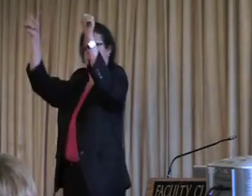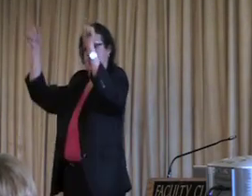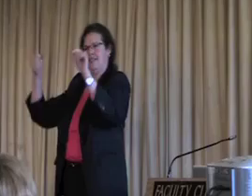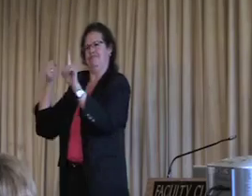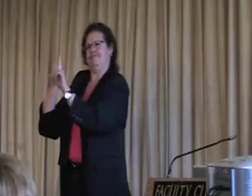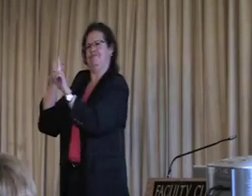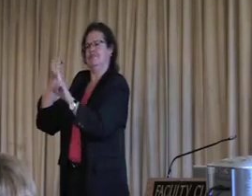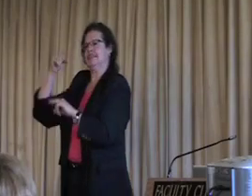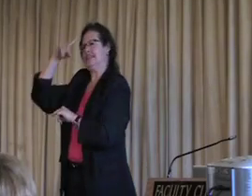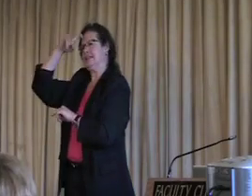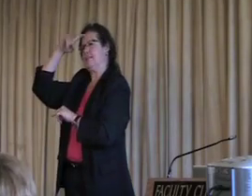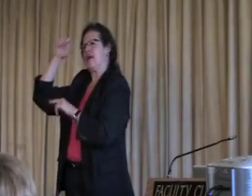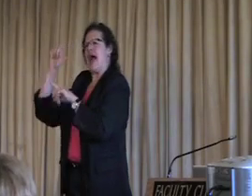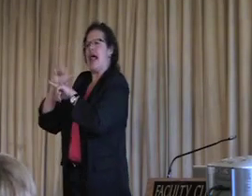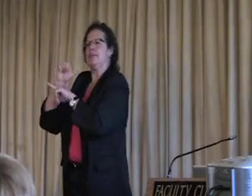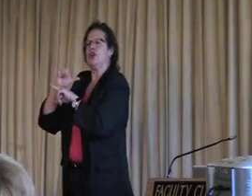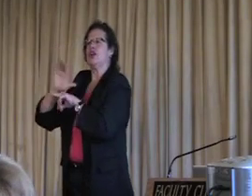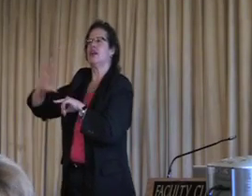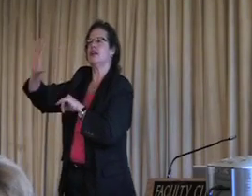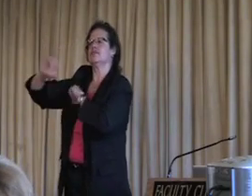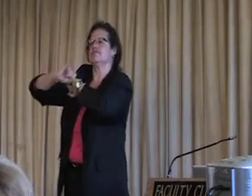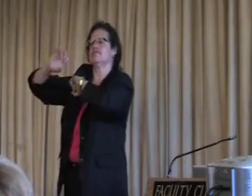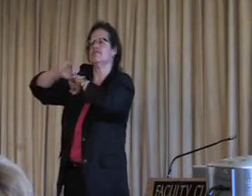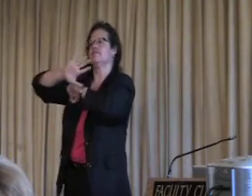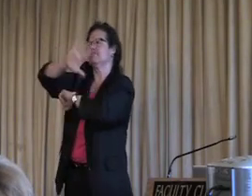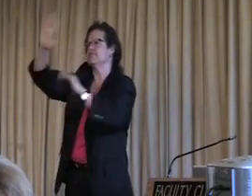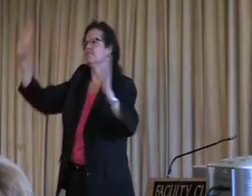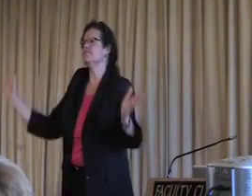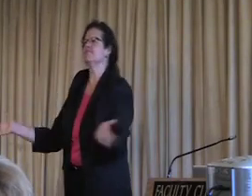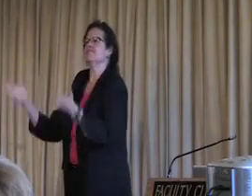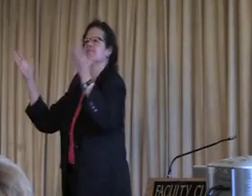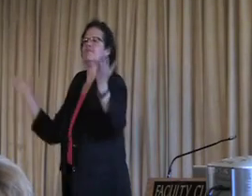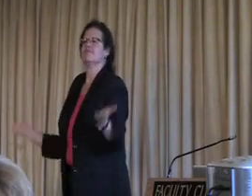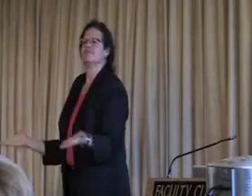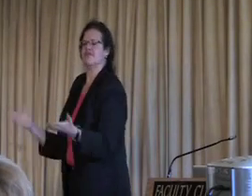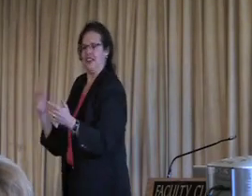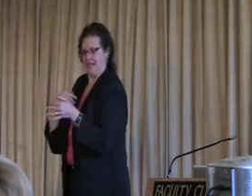attitude is showing." And that summer, that was the campaign for the University of Alberta,